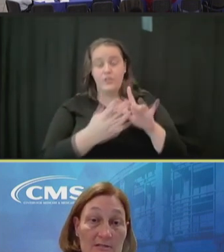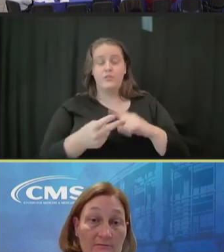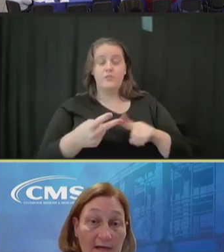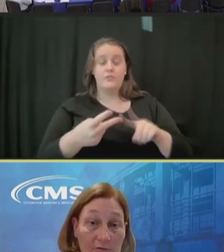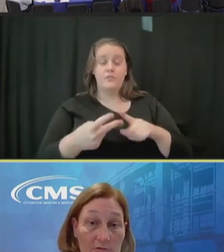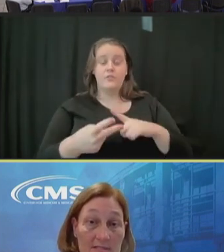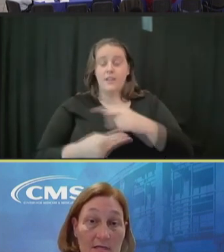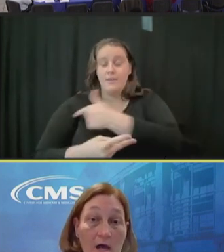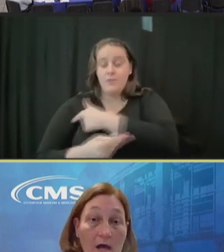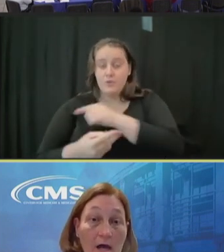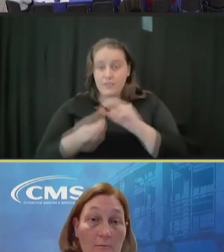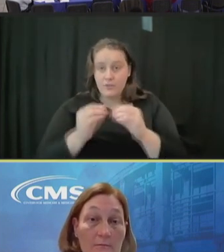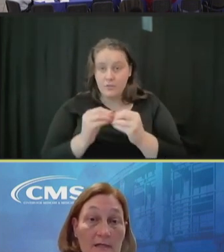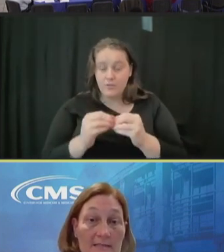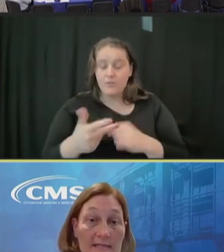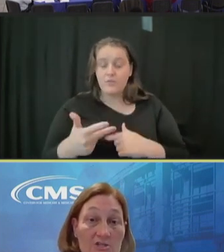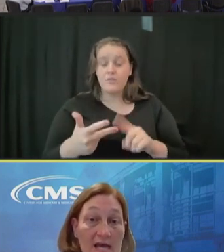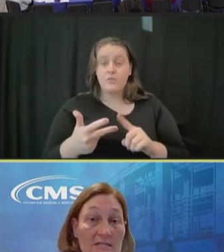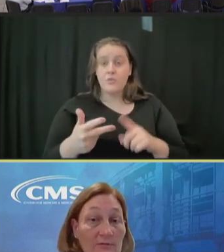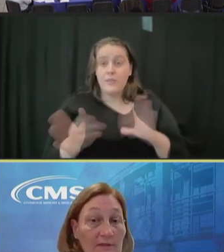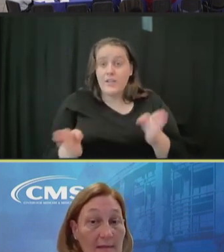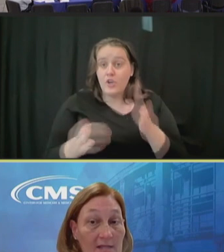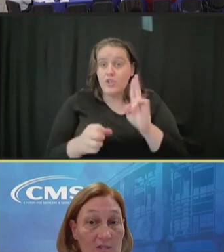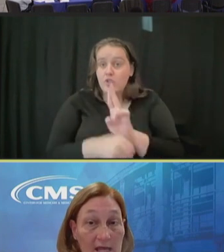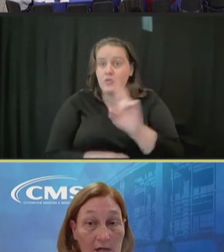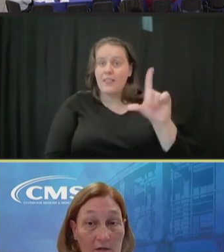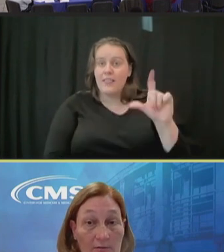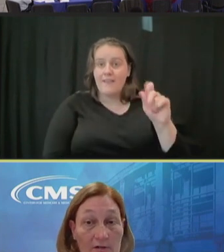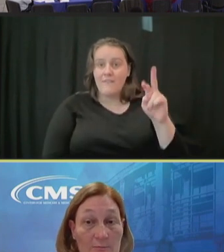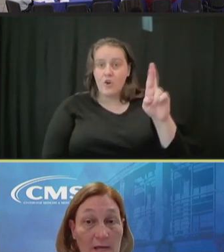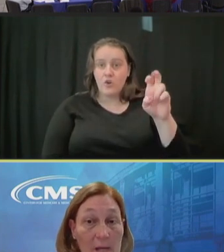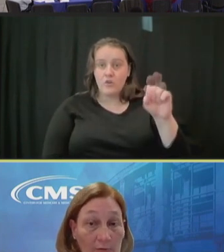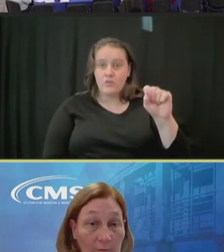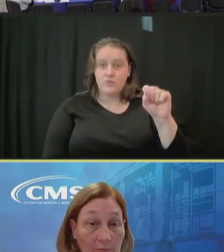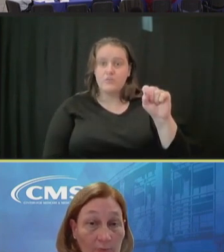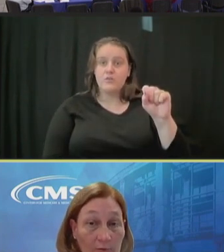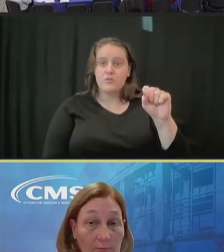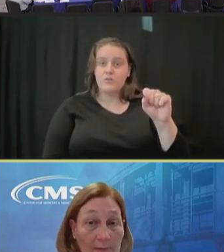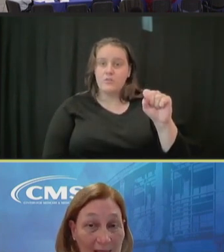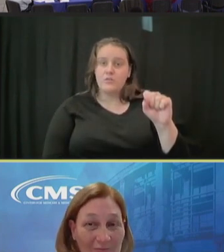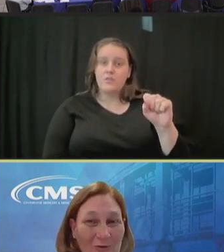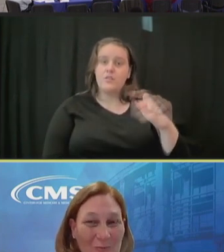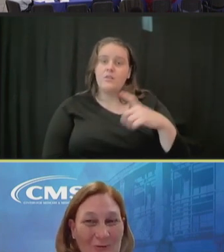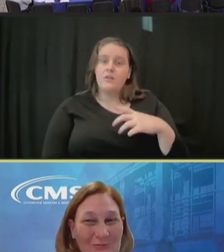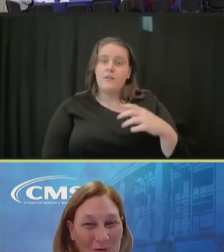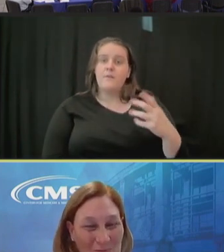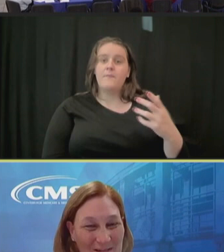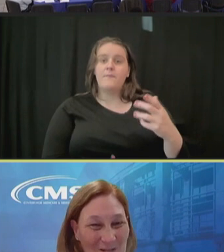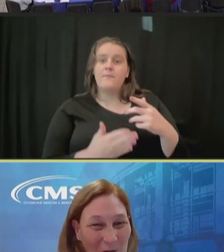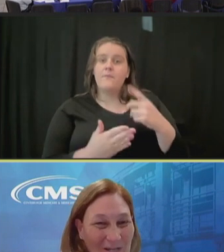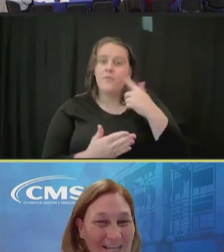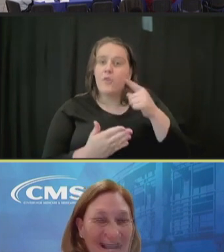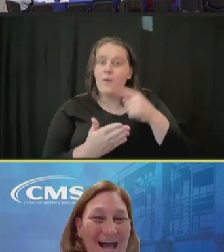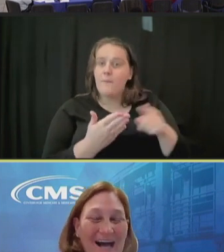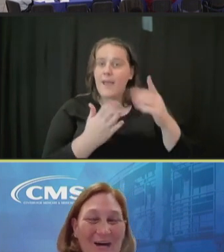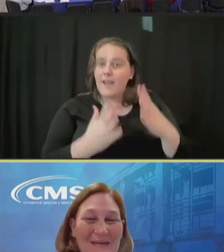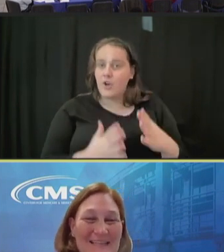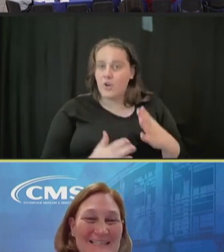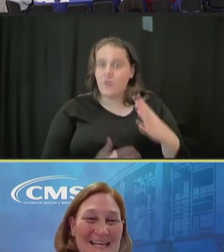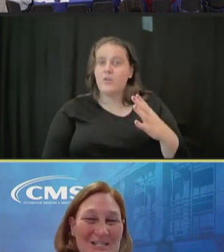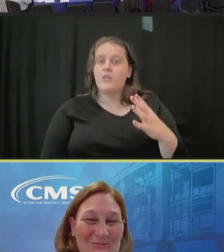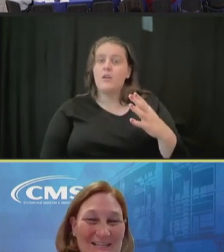the use of levers, such as within managed care, there's pay for performance -- sorry, and state